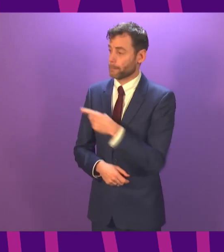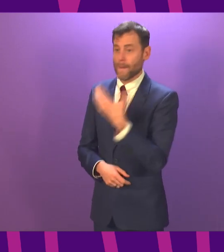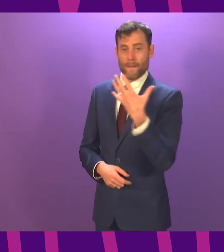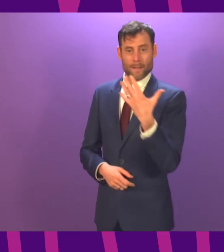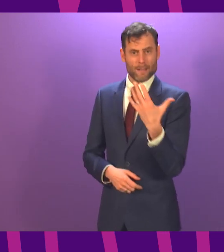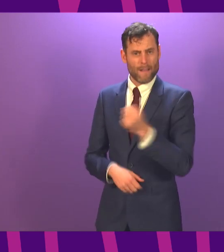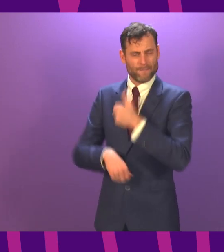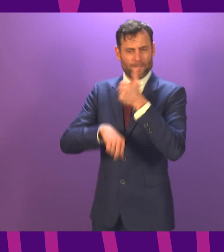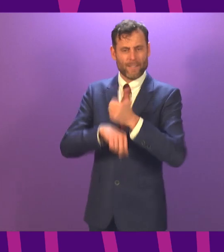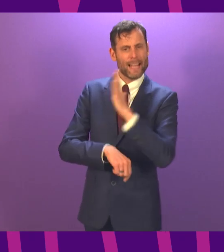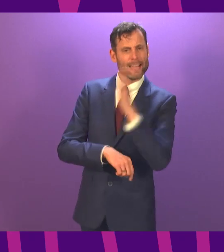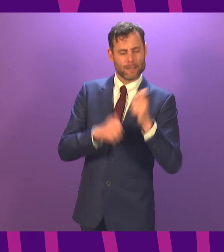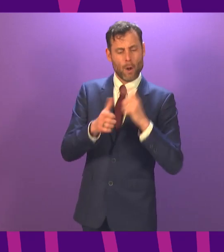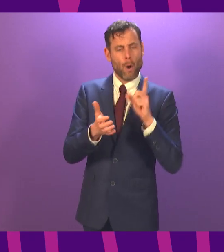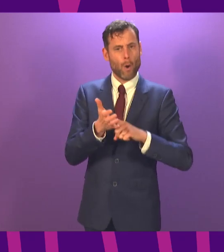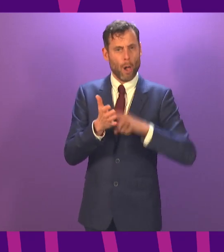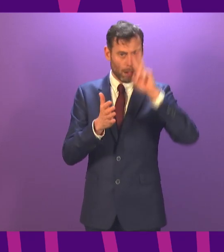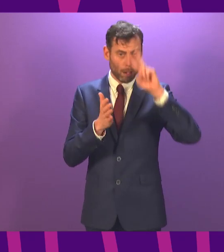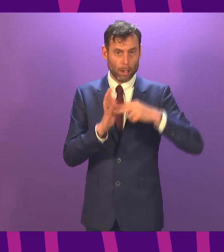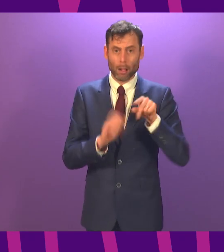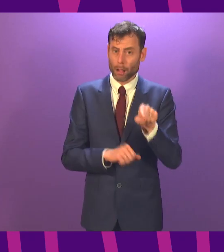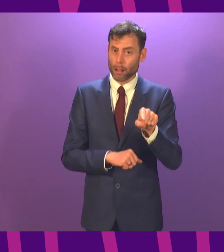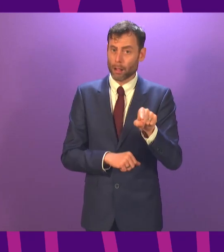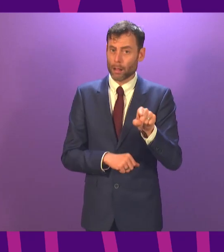initiative, and we can make details of that available.